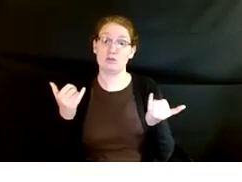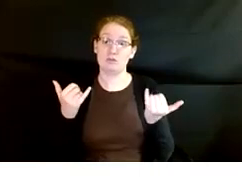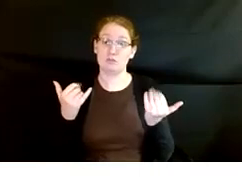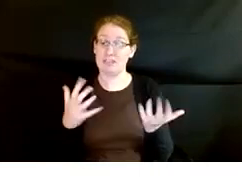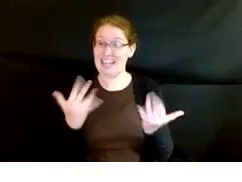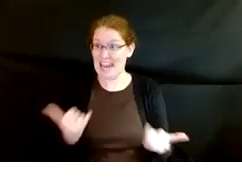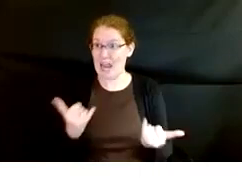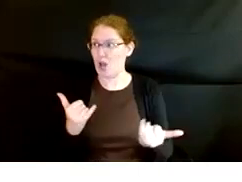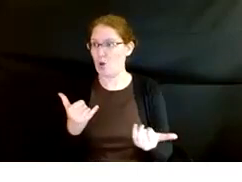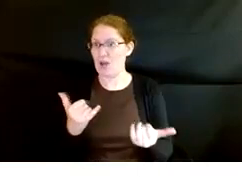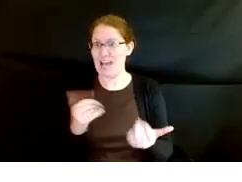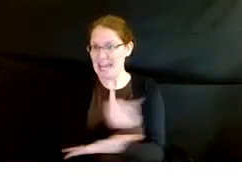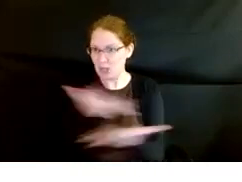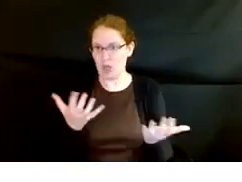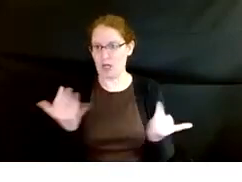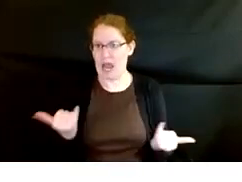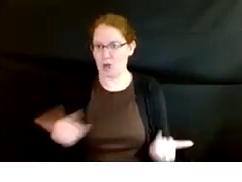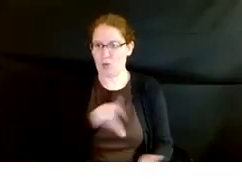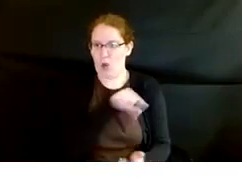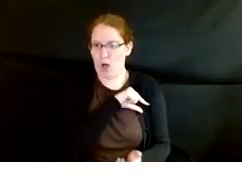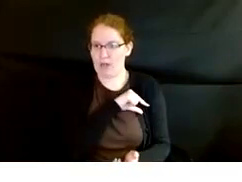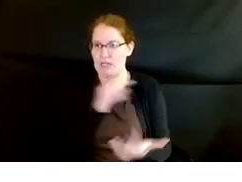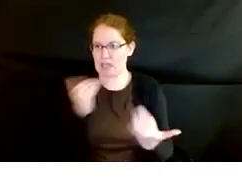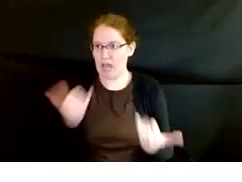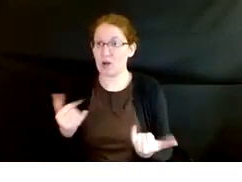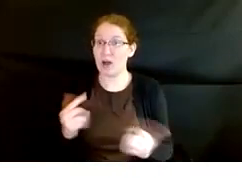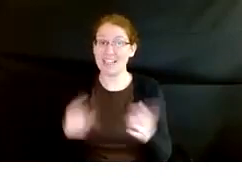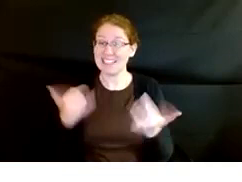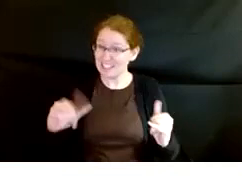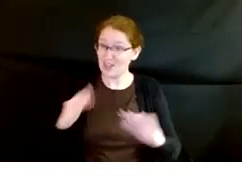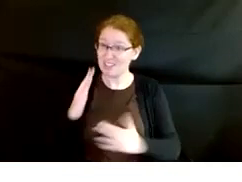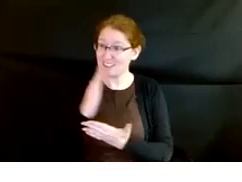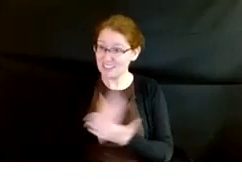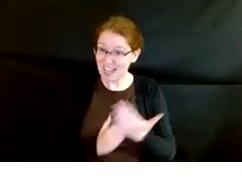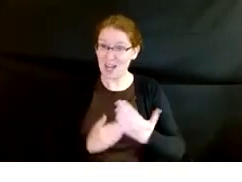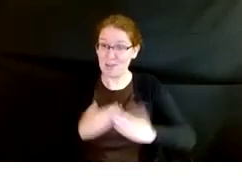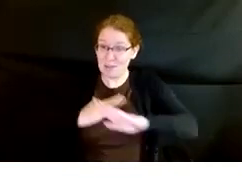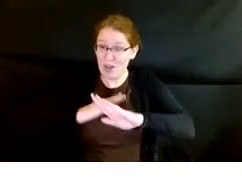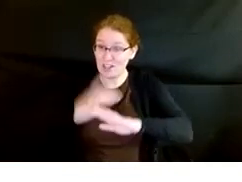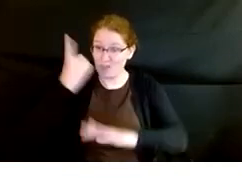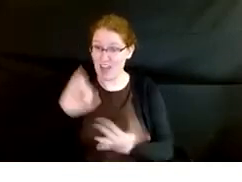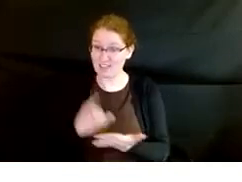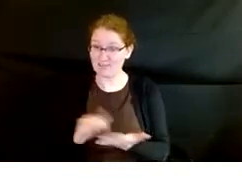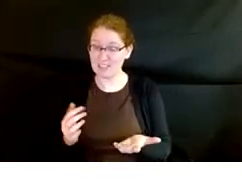wonderful and yet there can still be some barriers to doing that.. so if you're deaf or hard of hearing